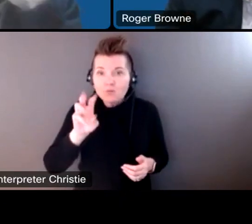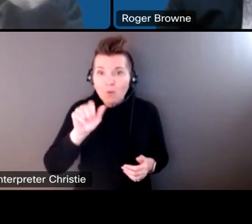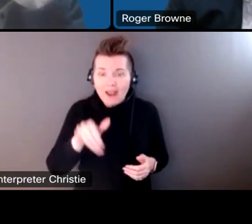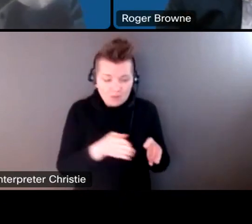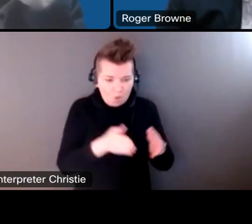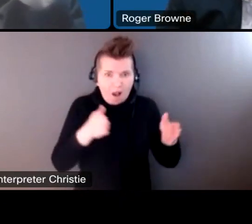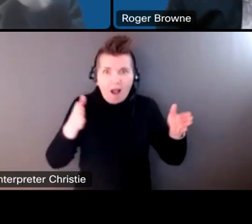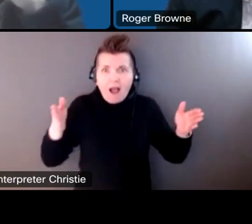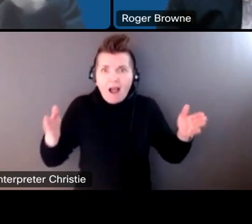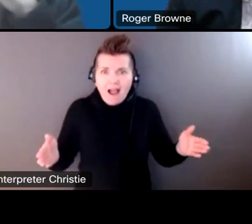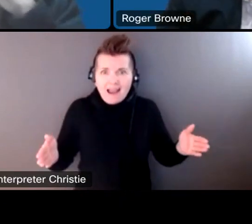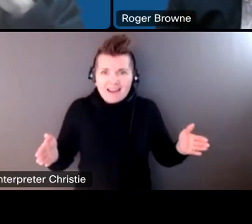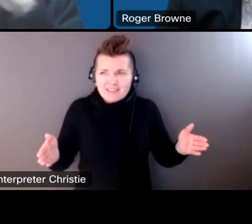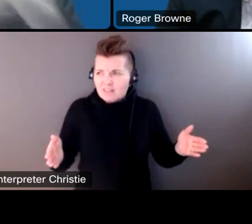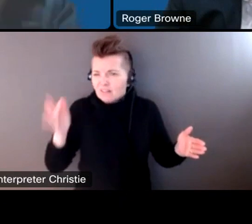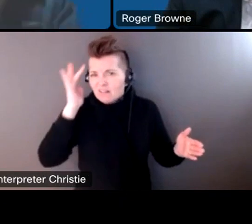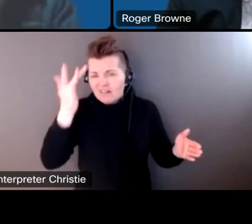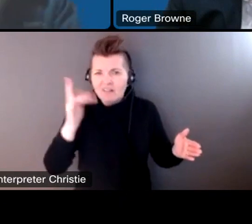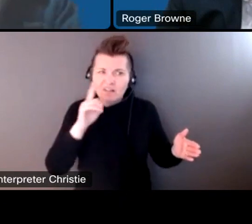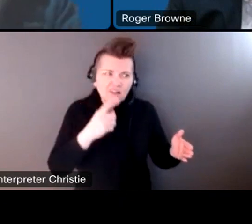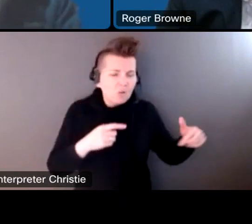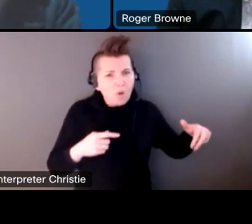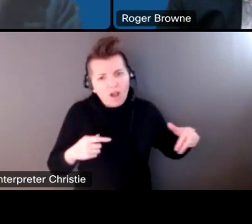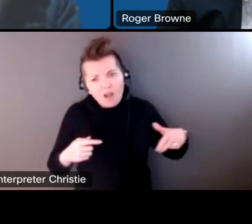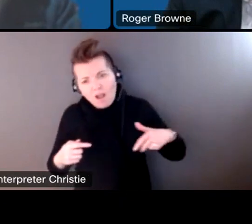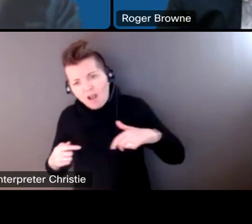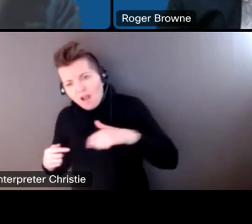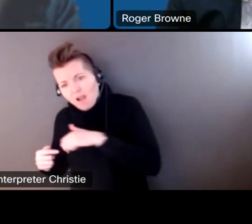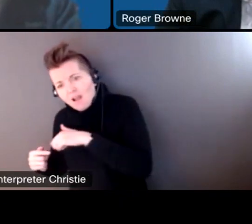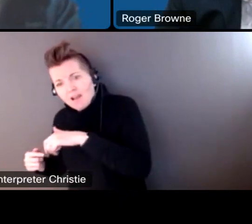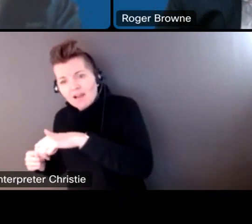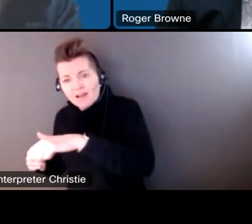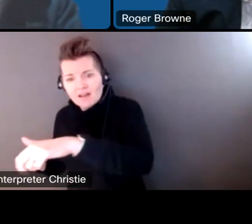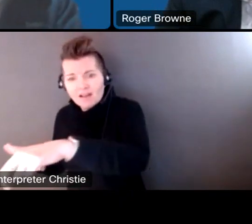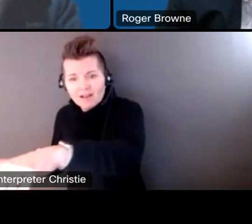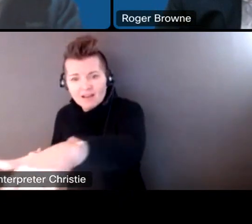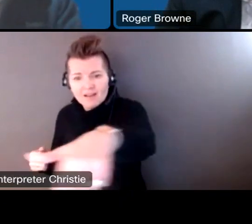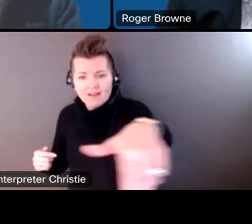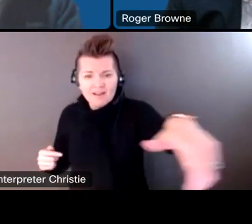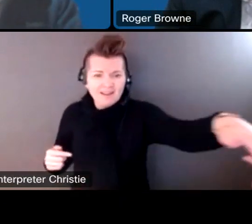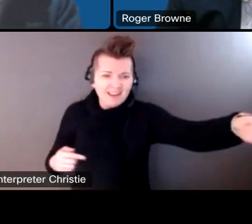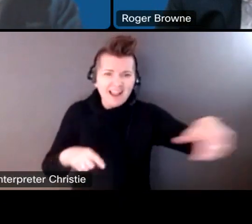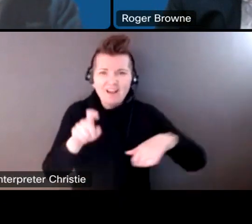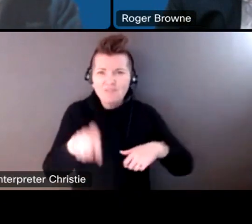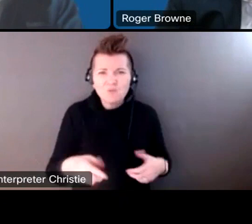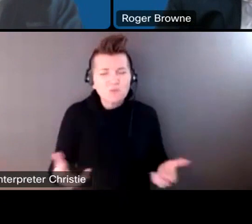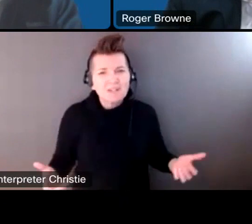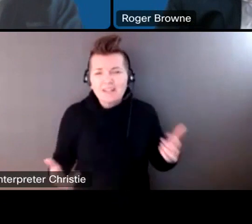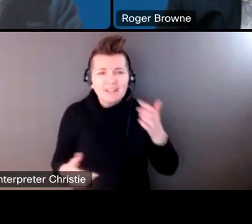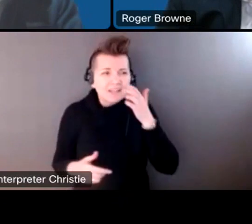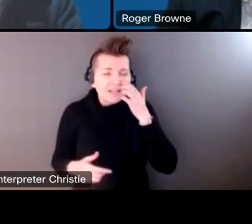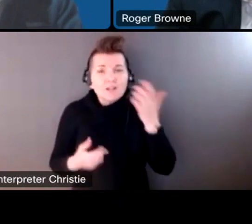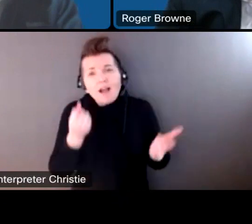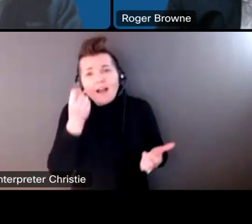type of sites in those situations where we must close the sidewalk?